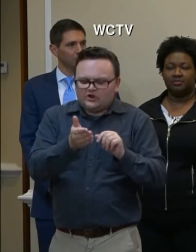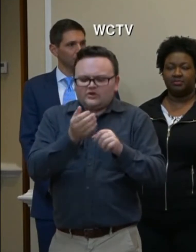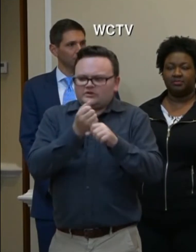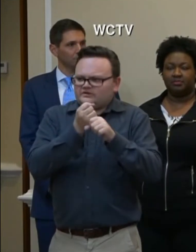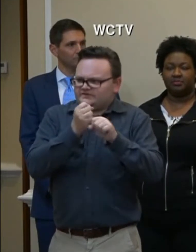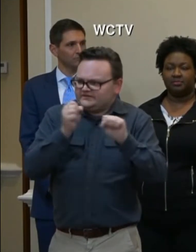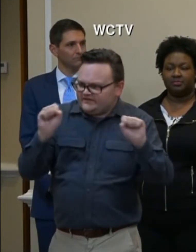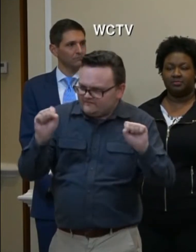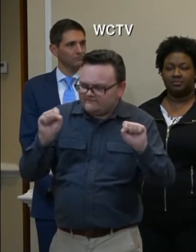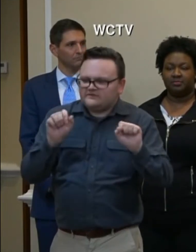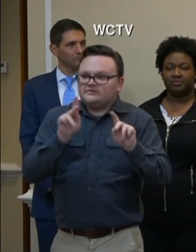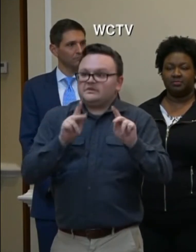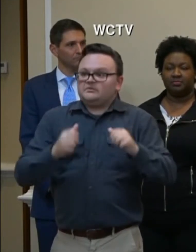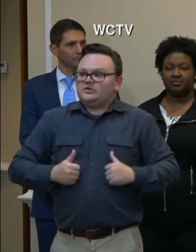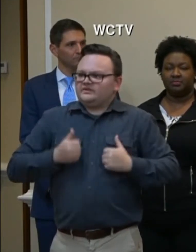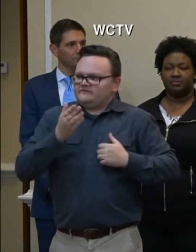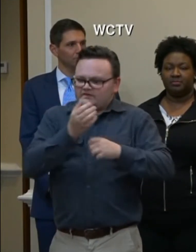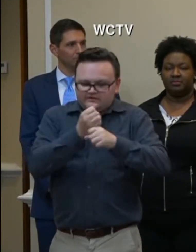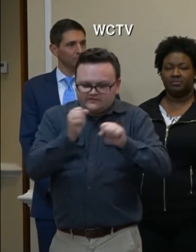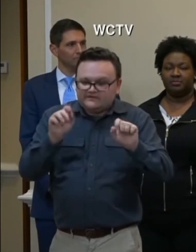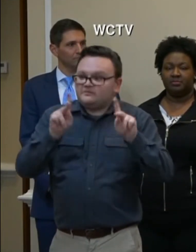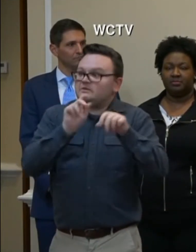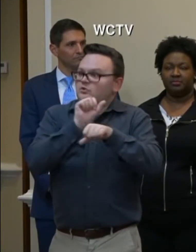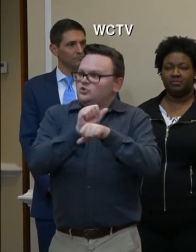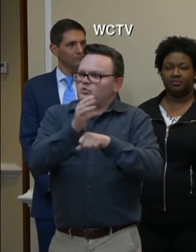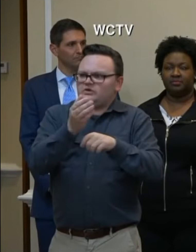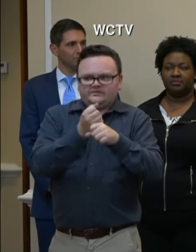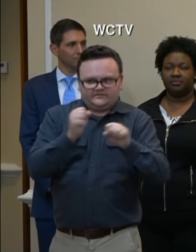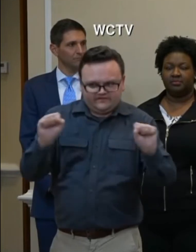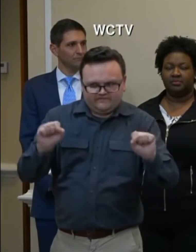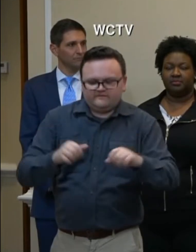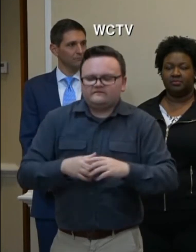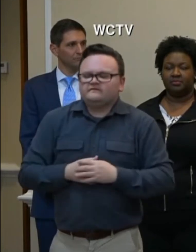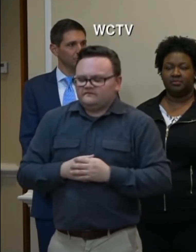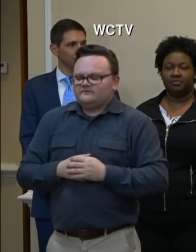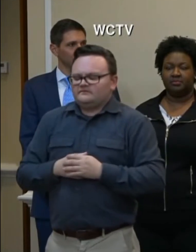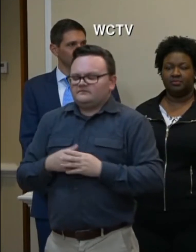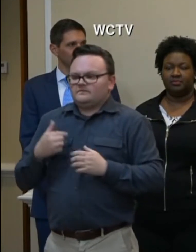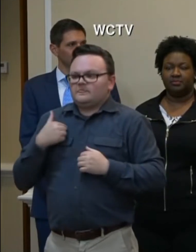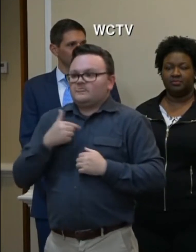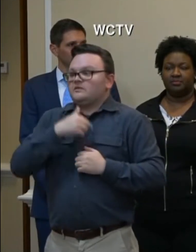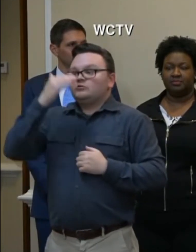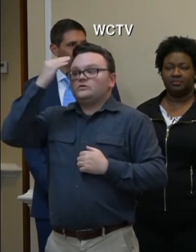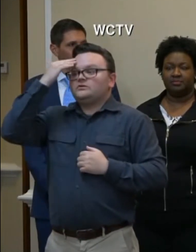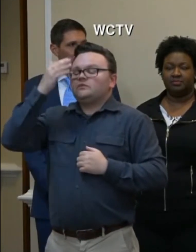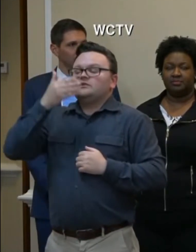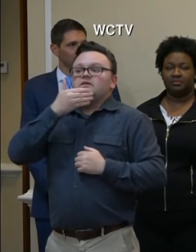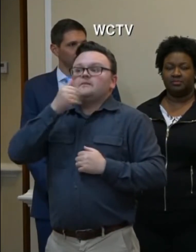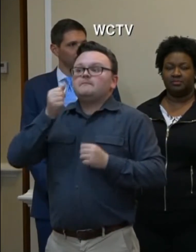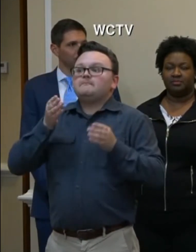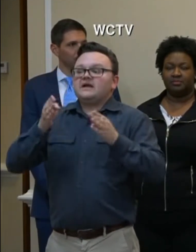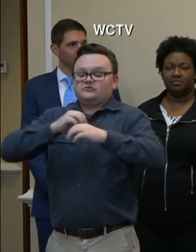their health care staff we know the most effective way to protect Florida's most